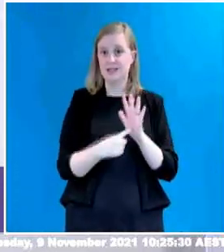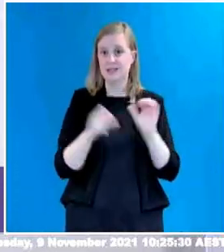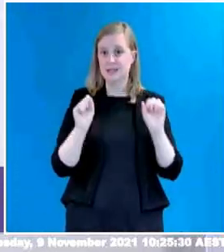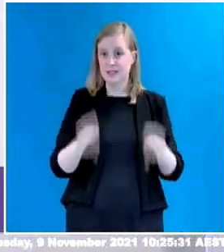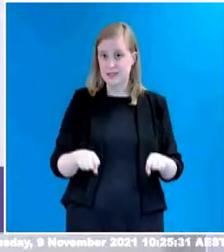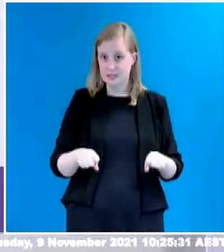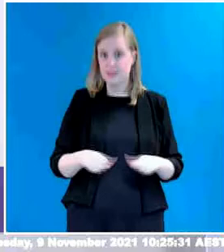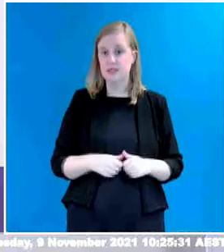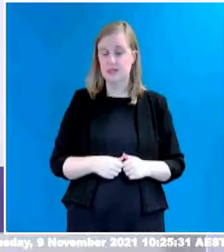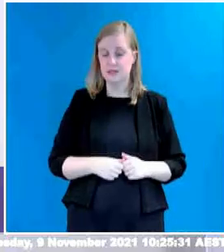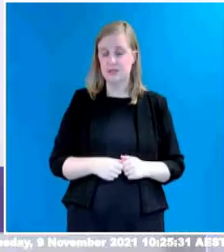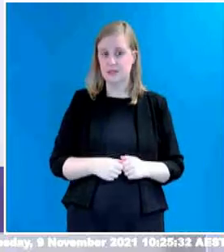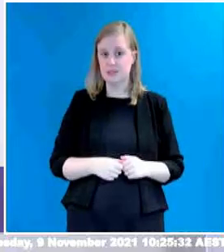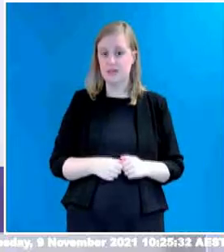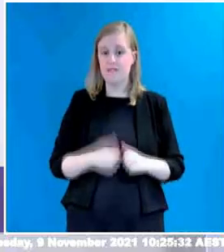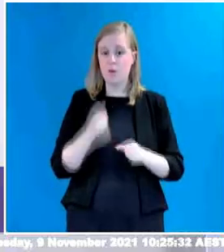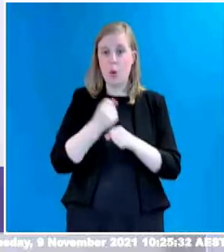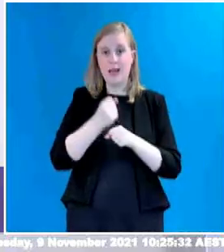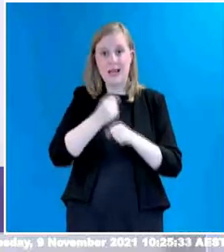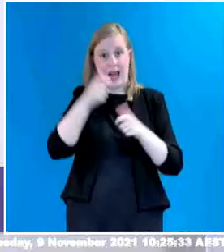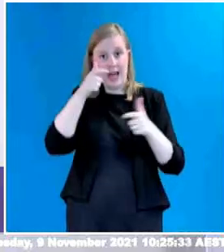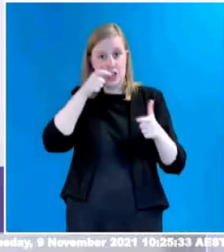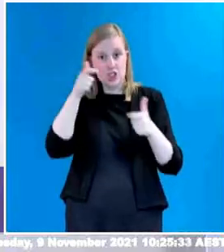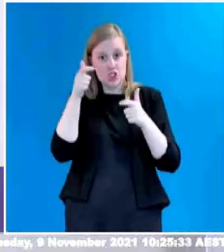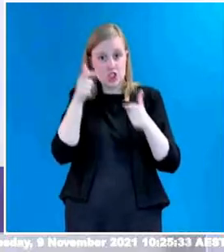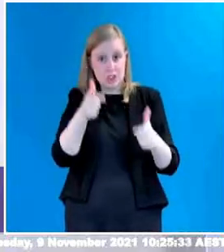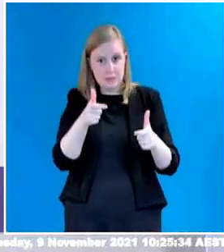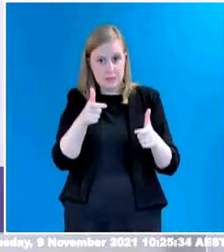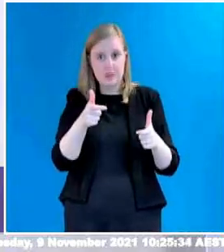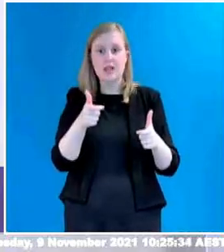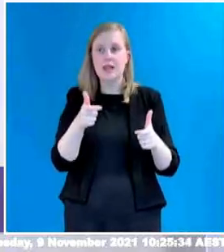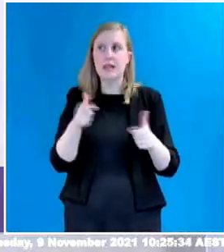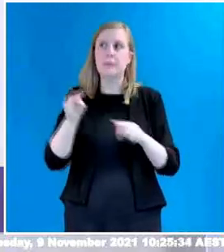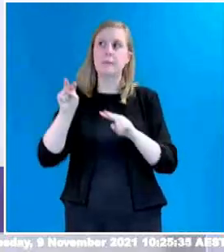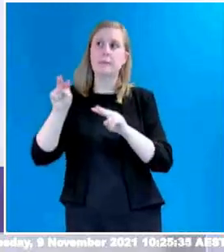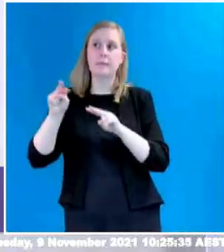the test is for incapacity, a number of mental health matters, housing,